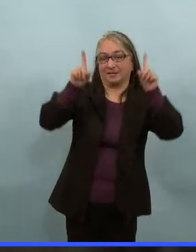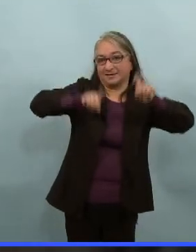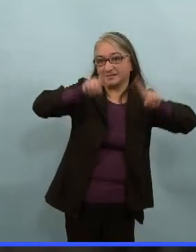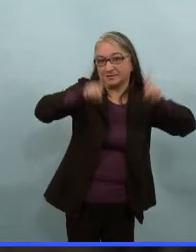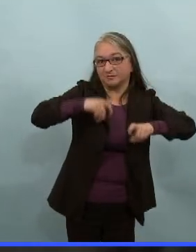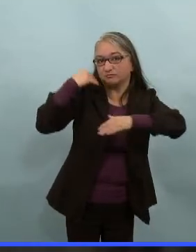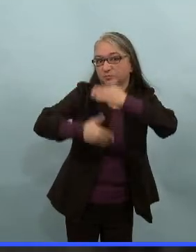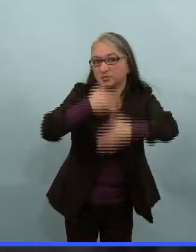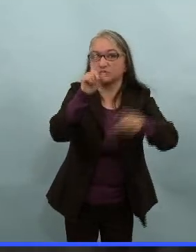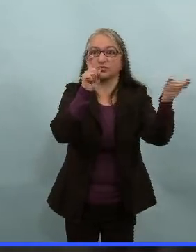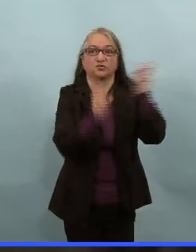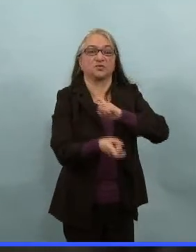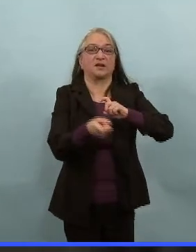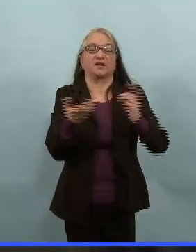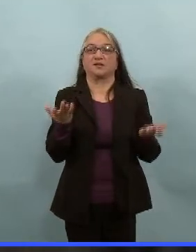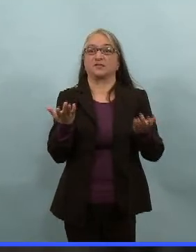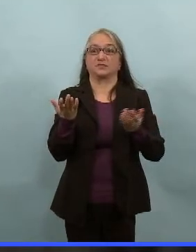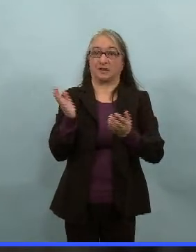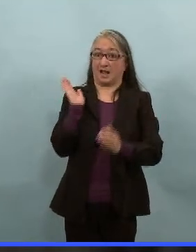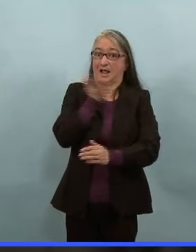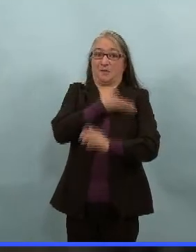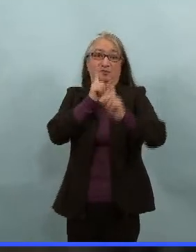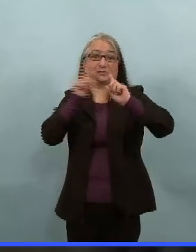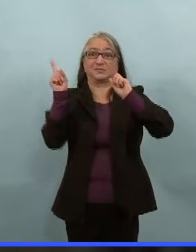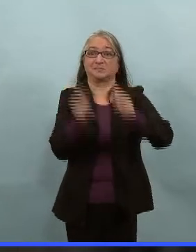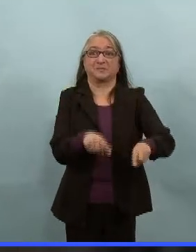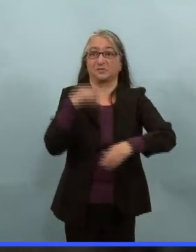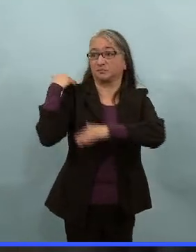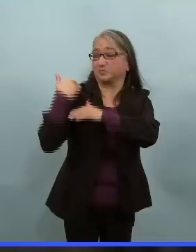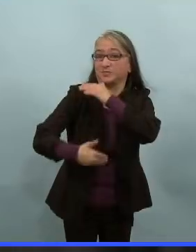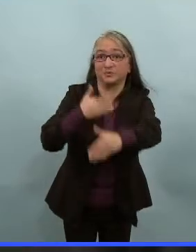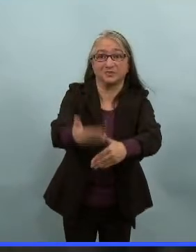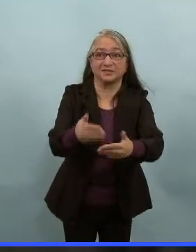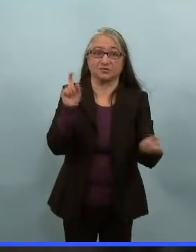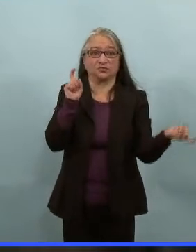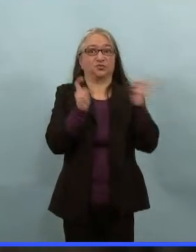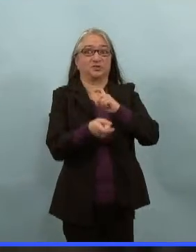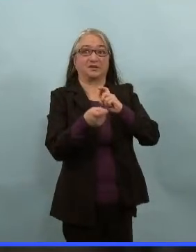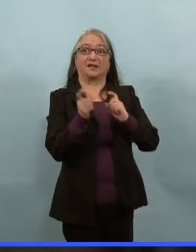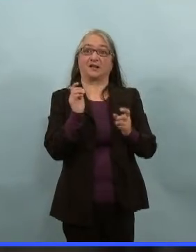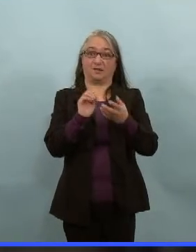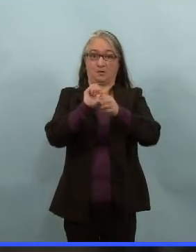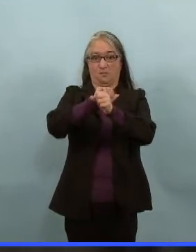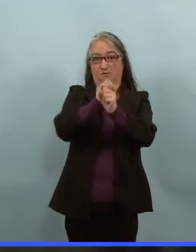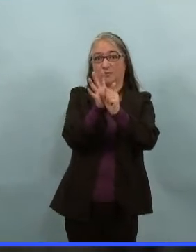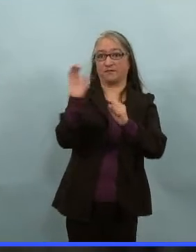are changing in relation to how omicron is impacting manitoba and again a greater work will